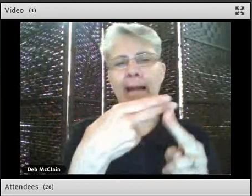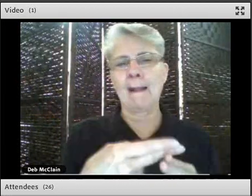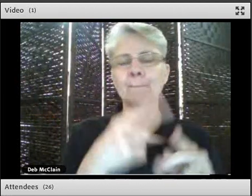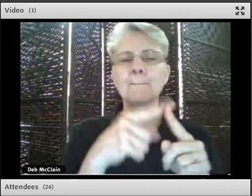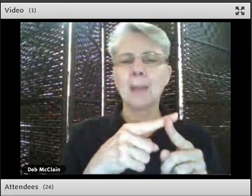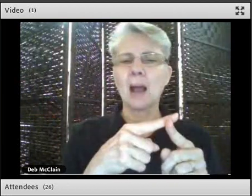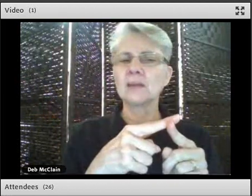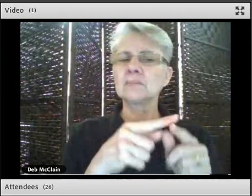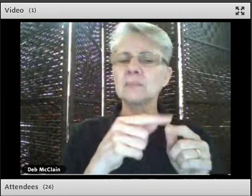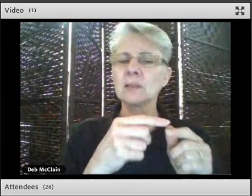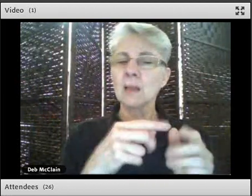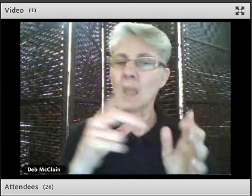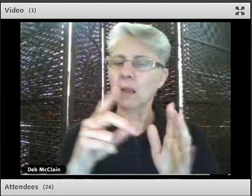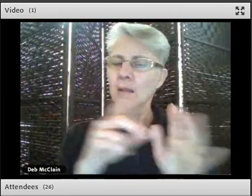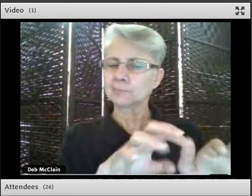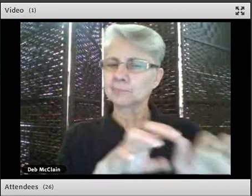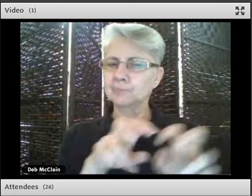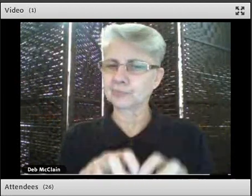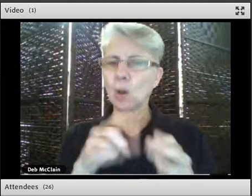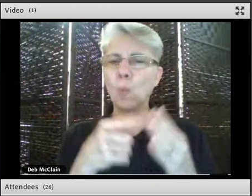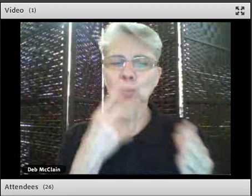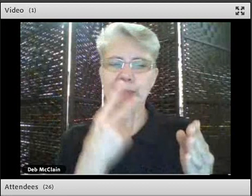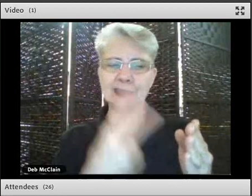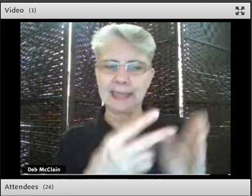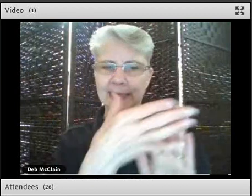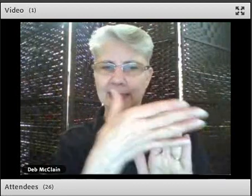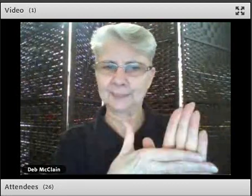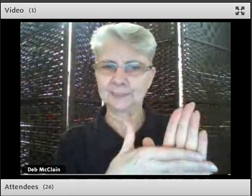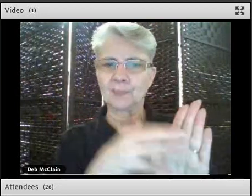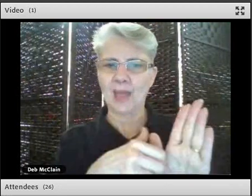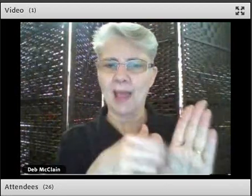And then once you've identified the publisher name,